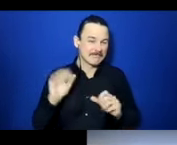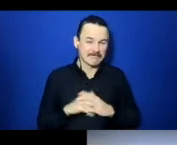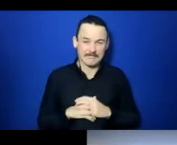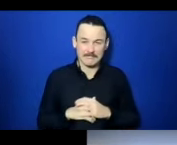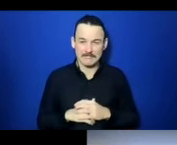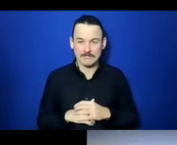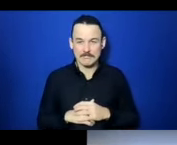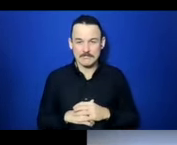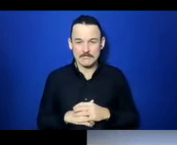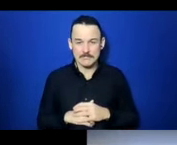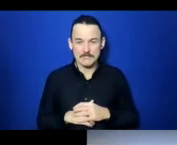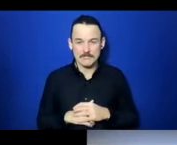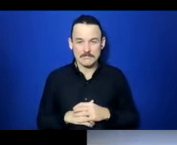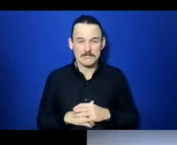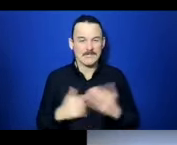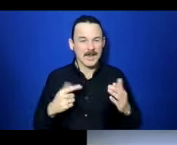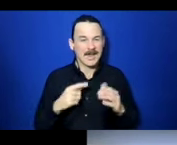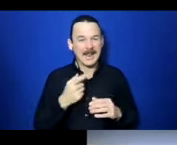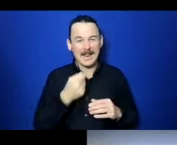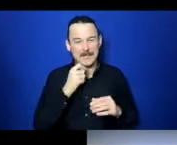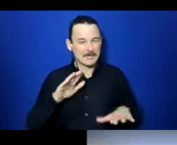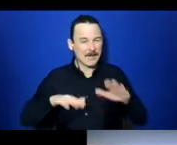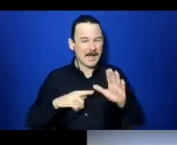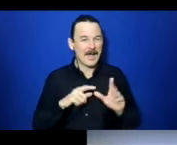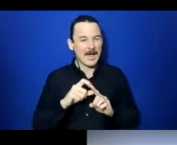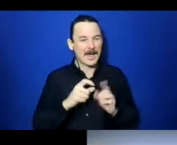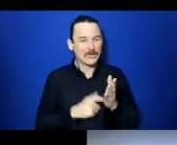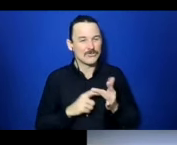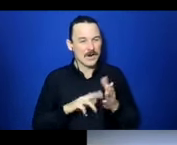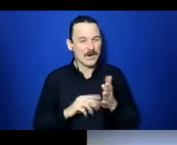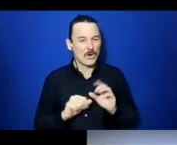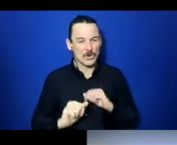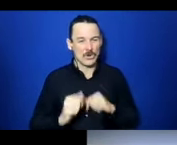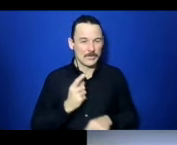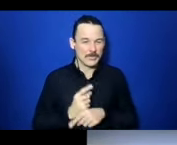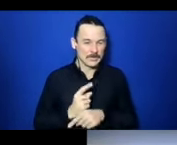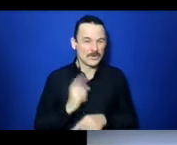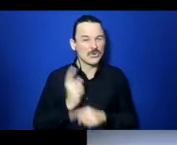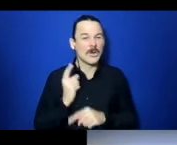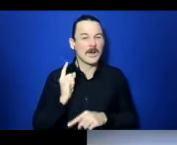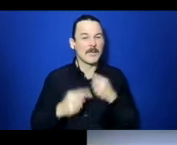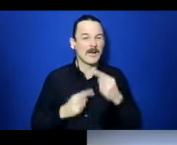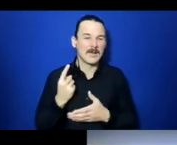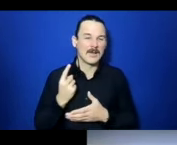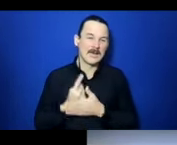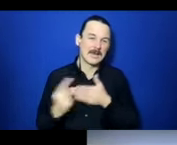to something that Adriana talked about, was was independence that everybody wants to be able to go